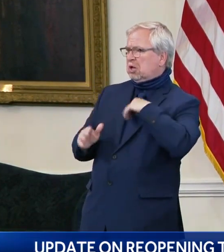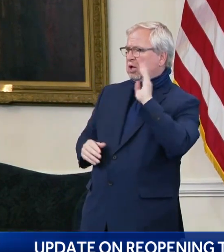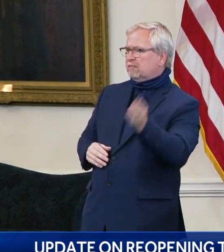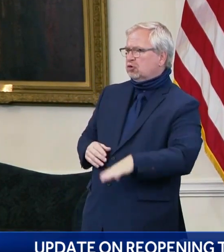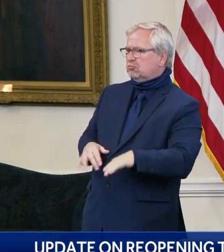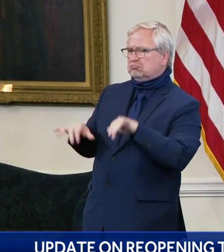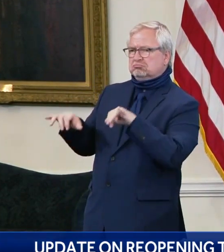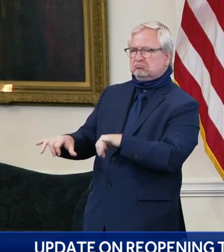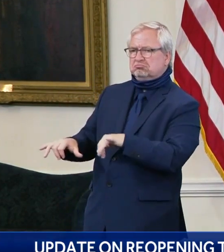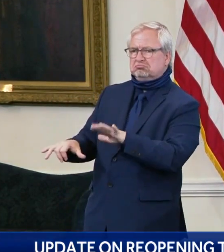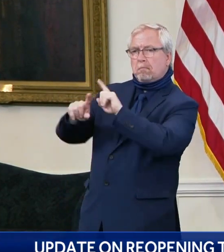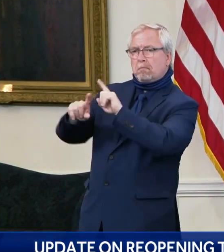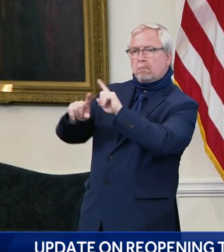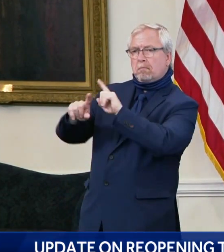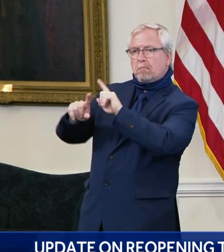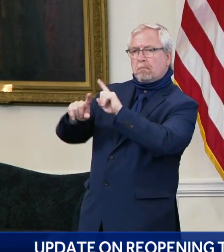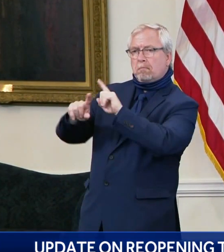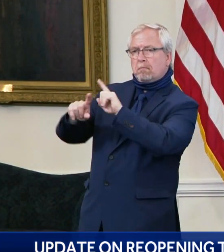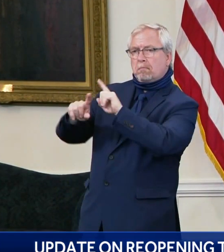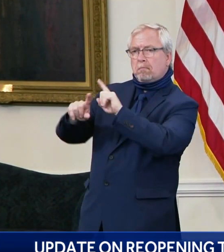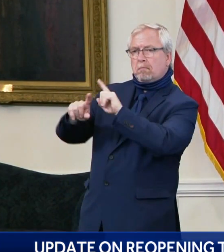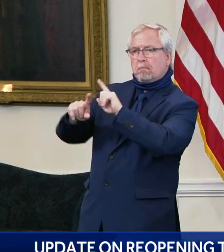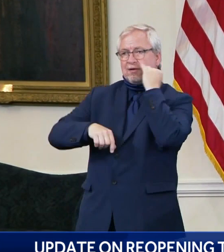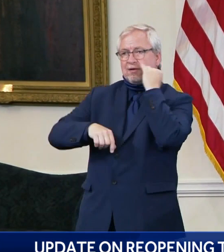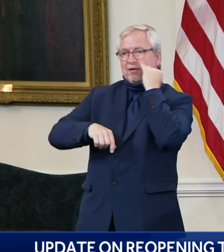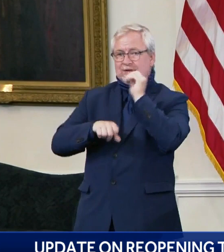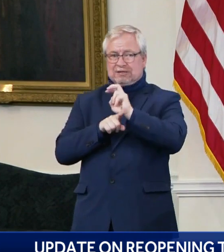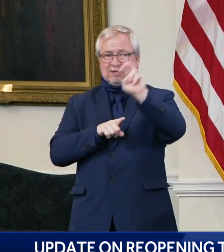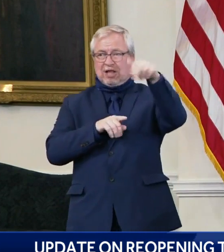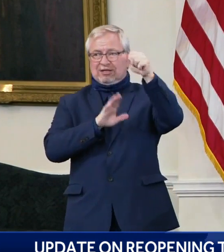THERE NEVER WAS IN ORDER REGARDING ANY MANDATORY QUARANTINE.